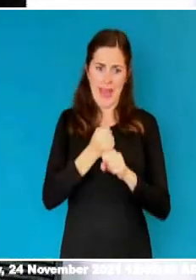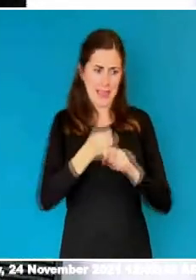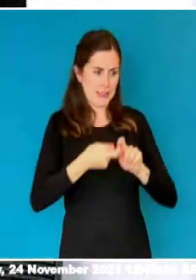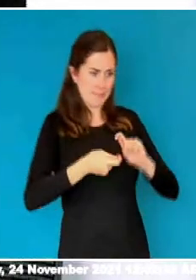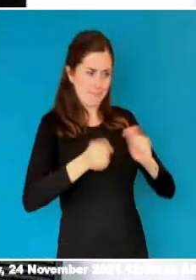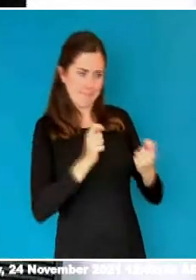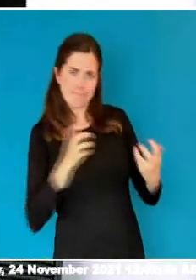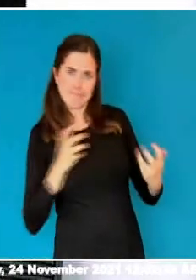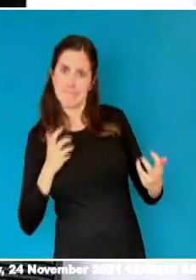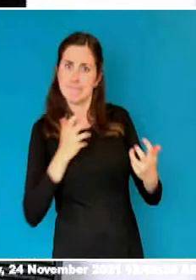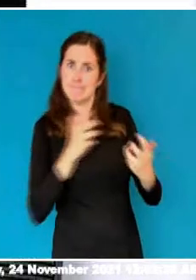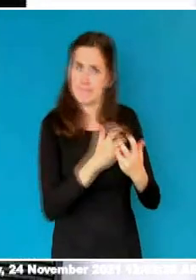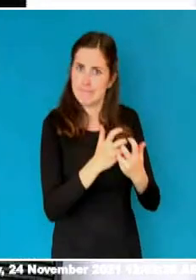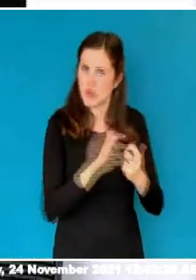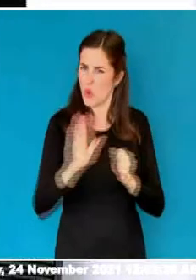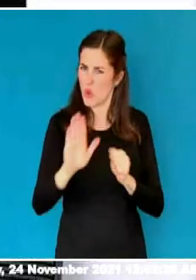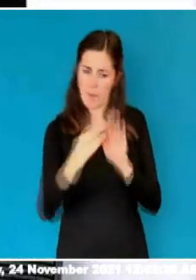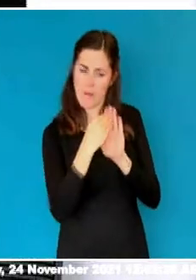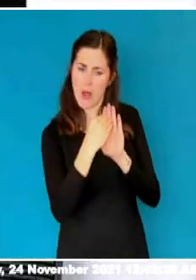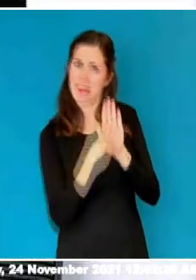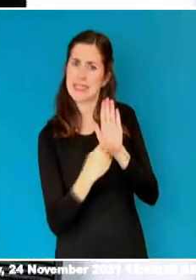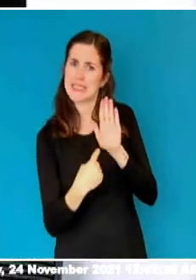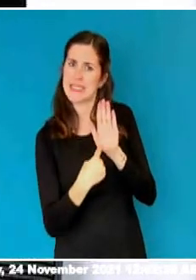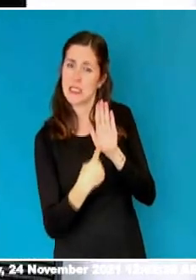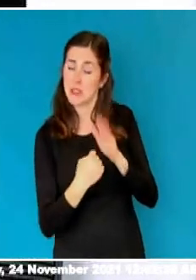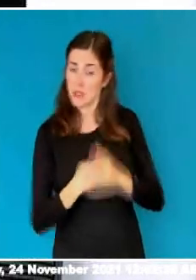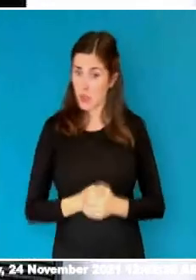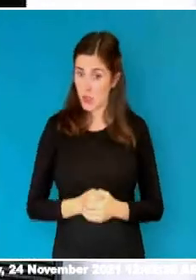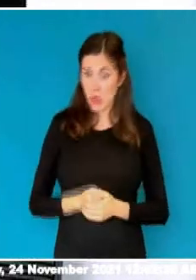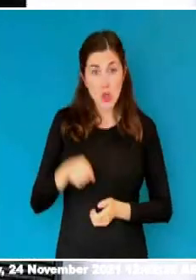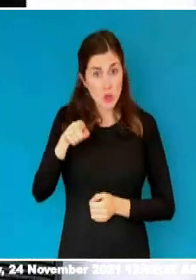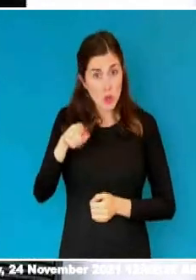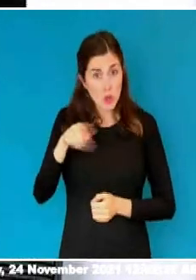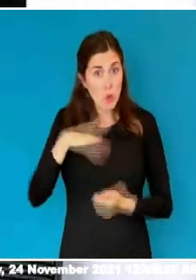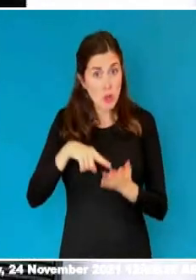Are you seeking to meet a minimum standard?